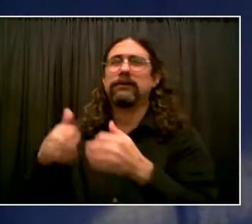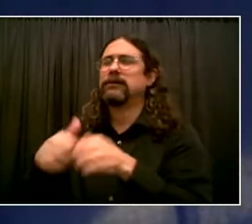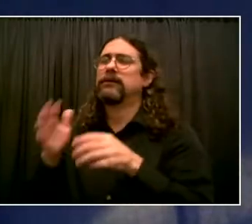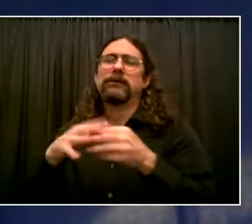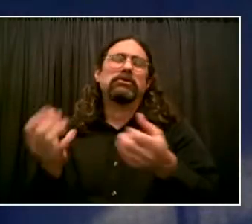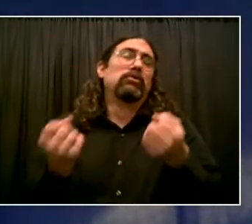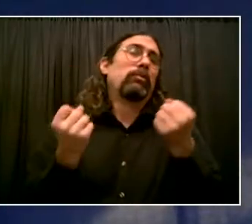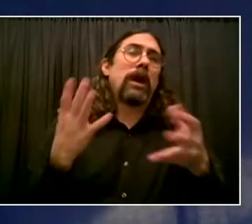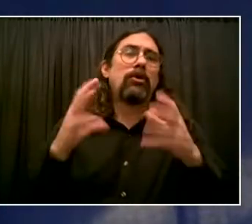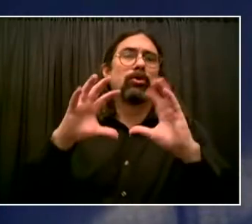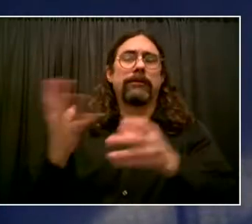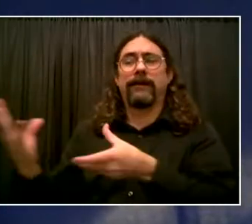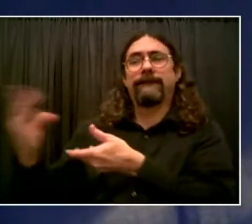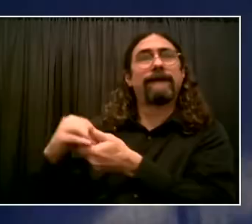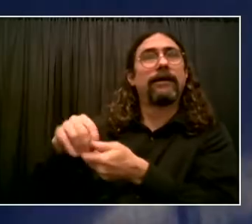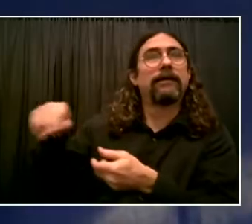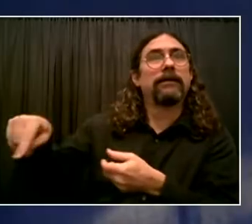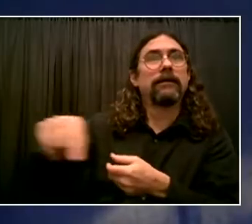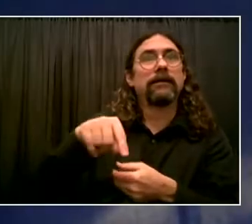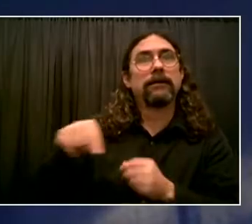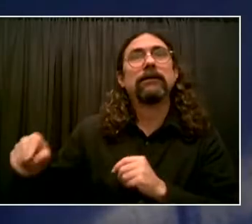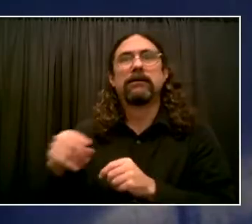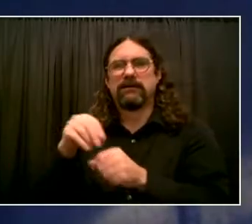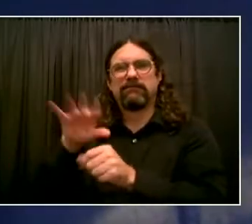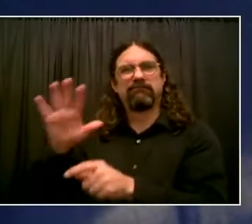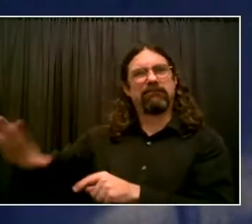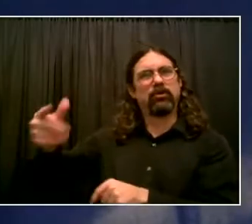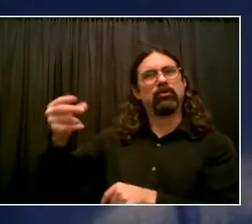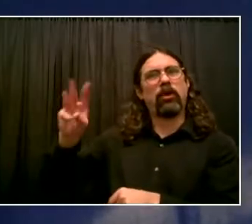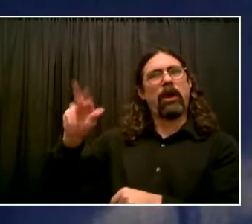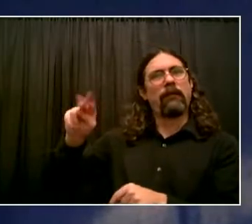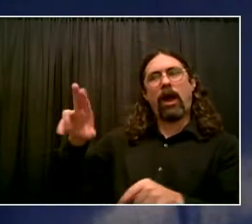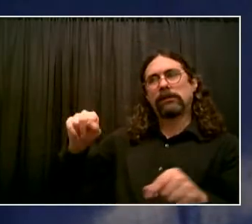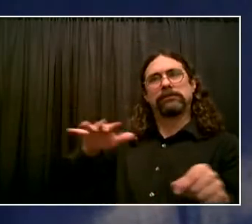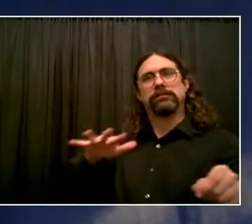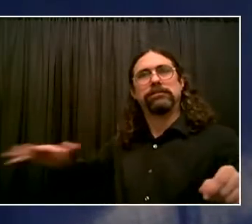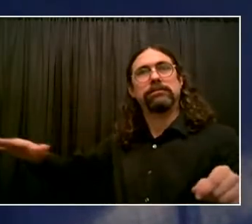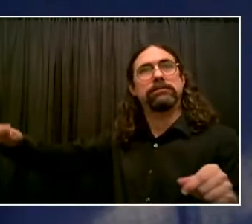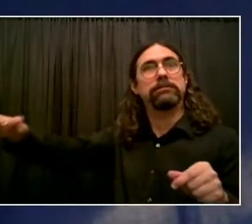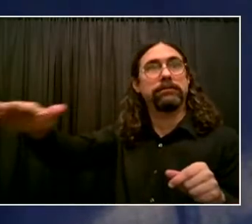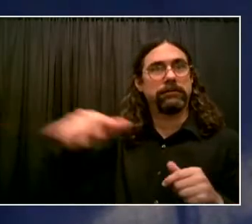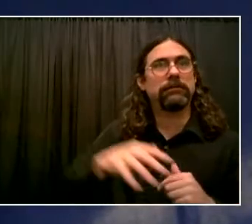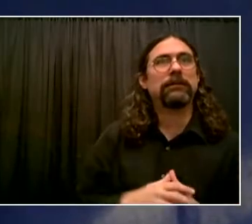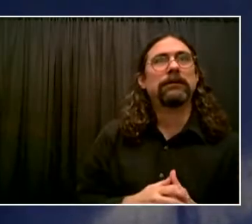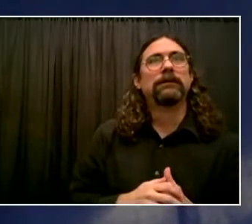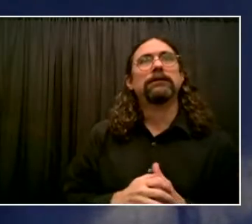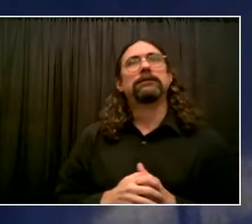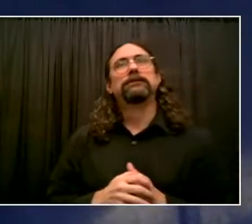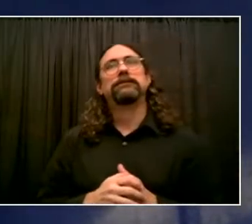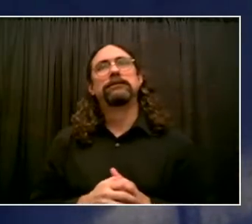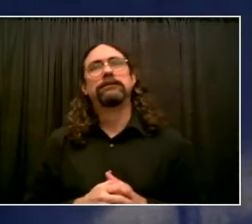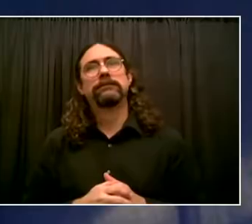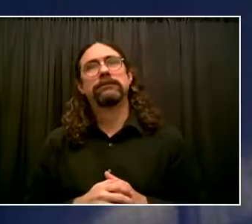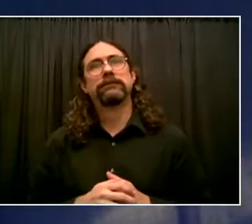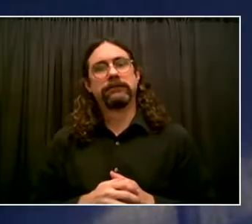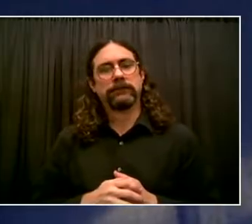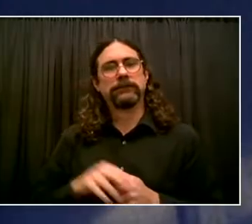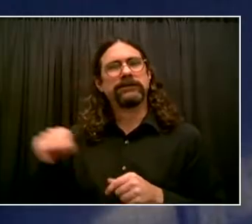INITIATIVE I HAVE SEEN. THAT WAS STRENGTHENED BY ENVIRONMENTAL